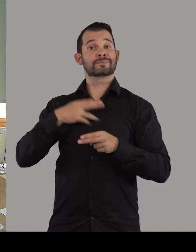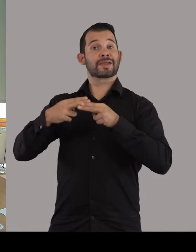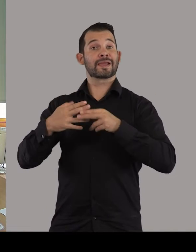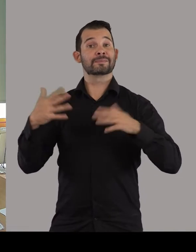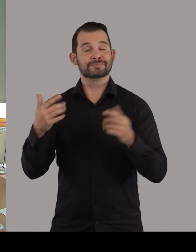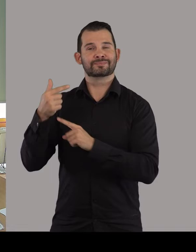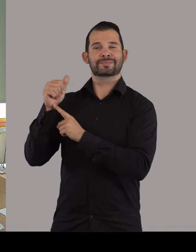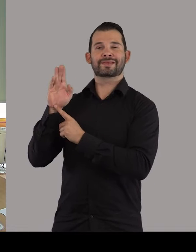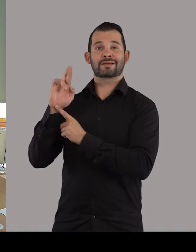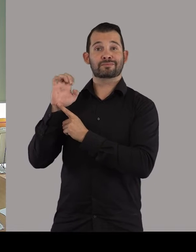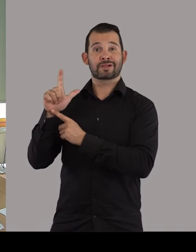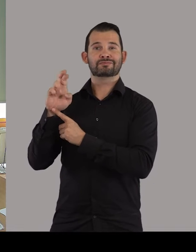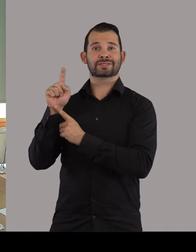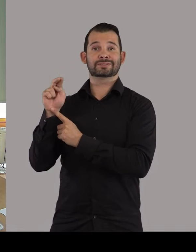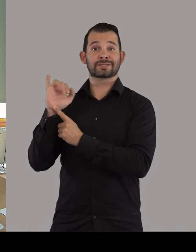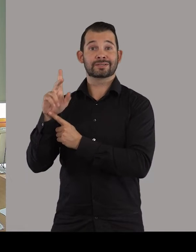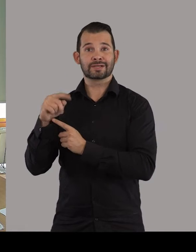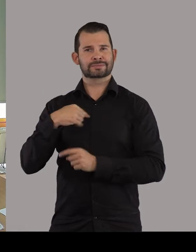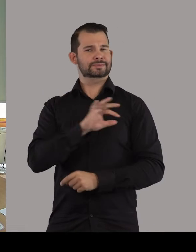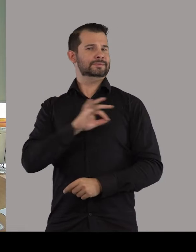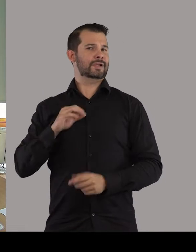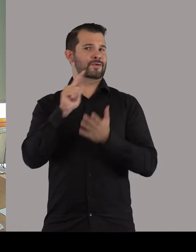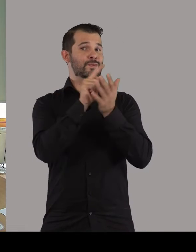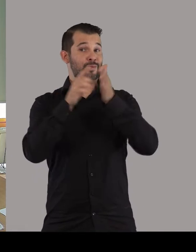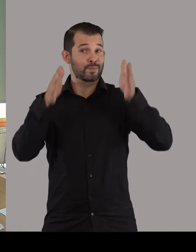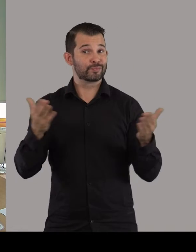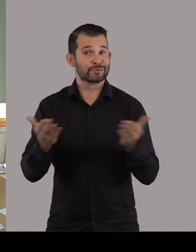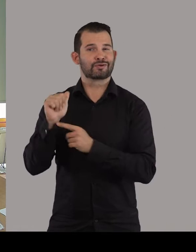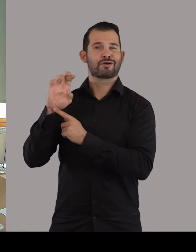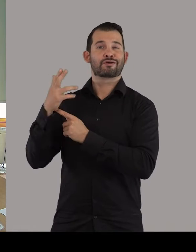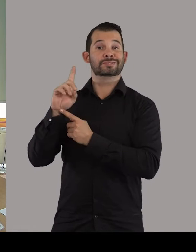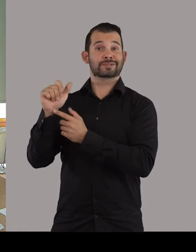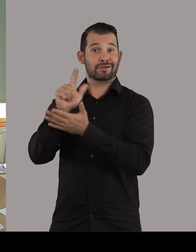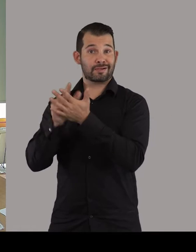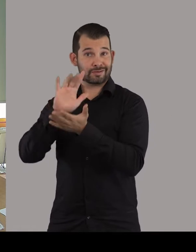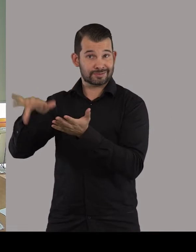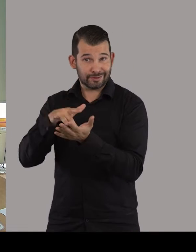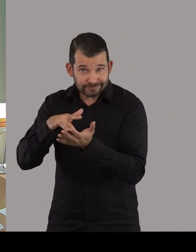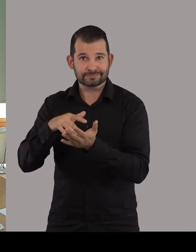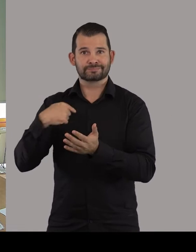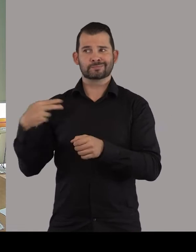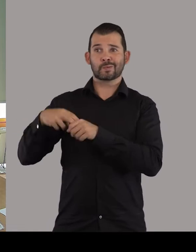My name is Gabriel Reznick and I'm a Staff Lawyer at ARCH Disability Law Centre